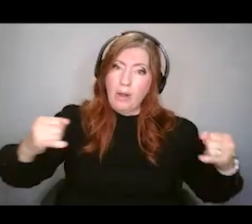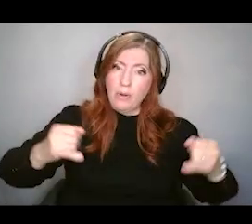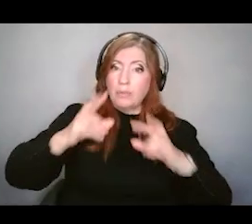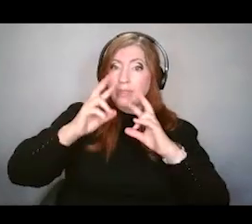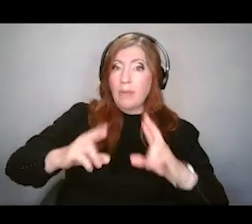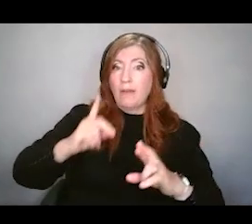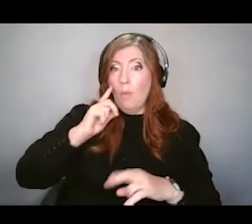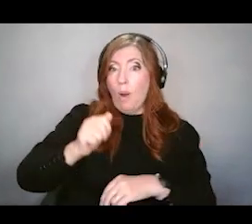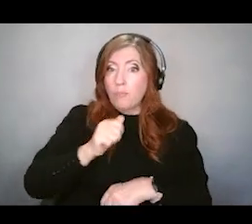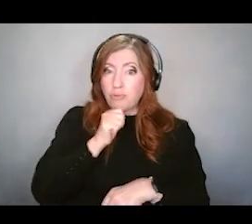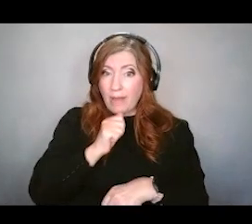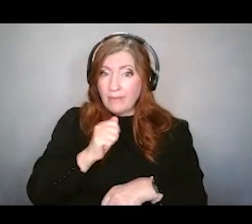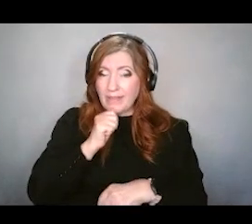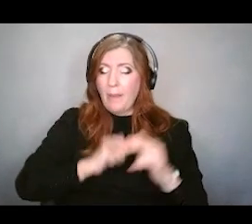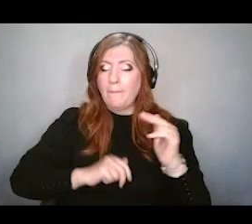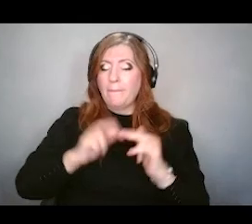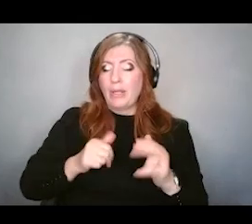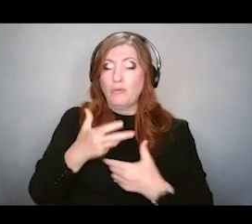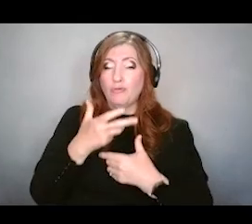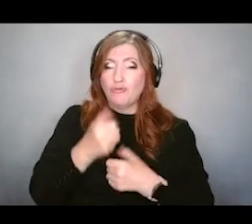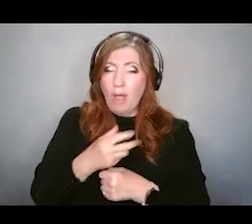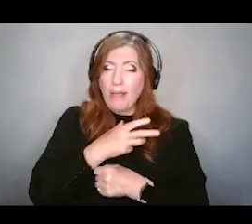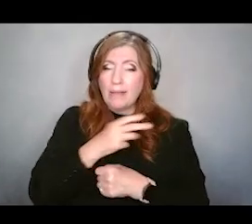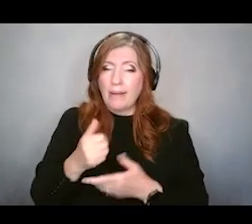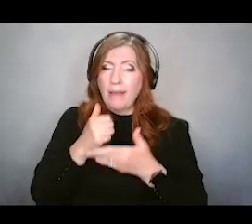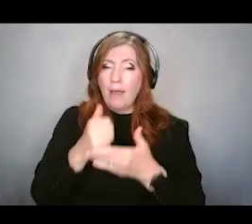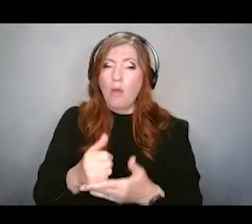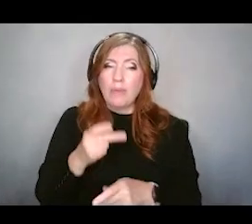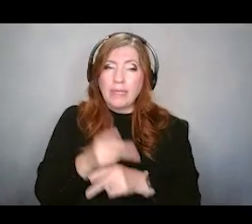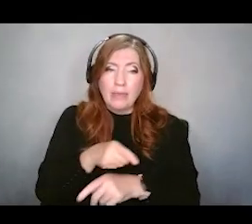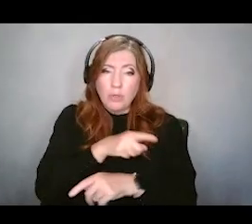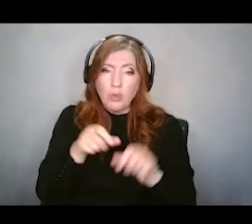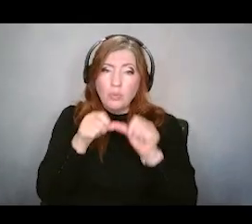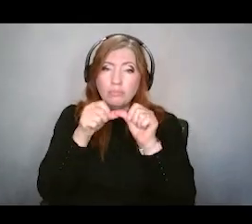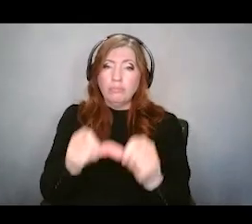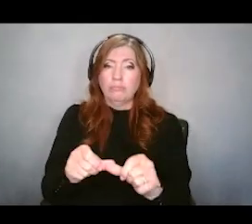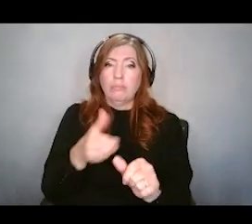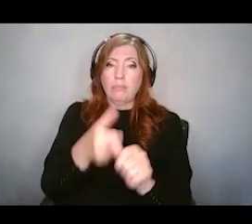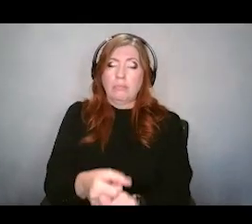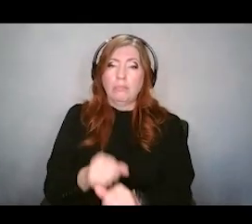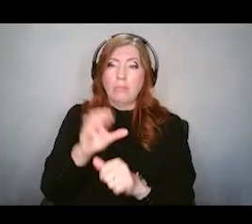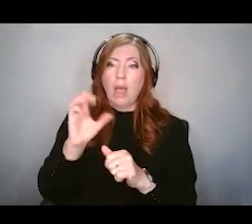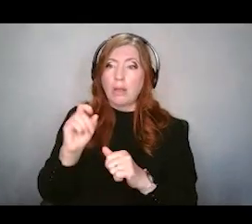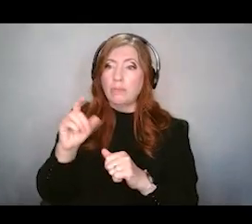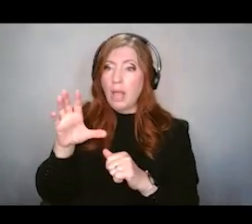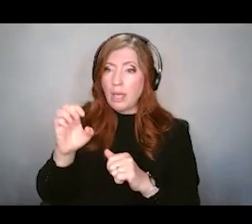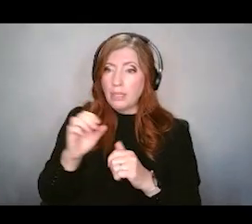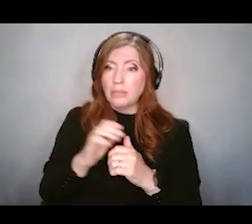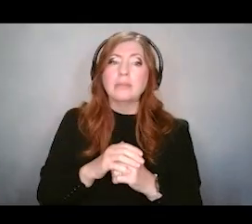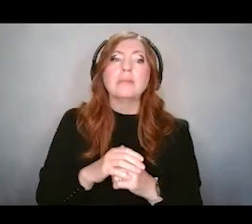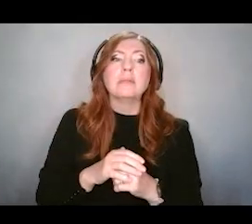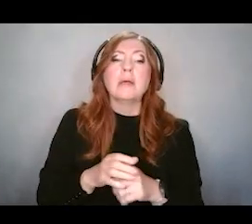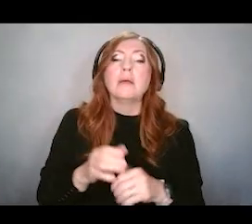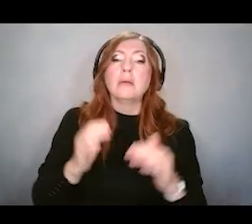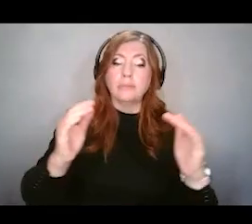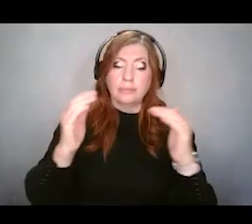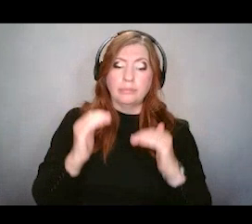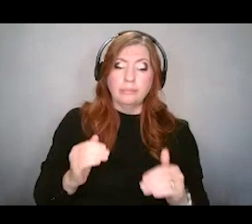may also help keep you in compliance. Finally, plan ahead. Think through how